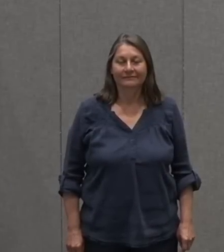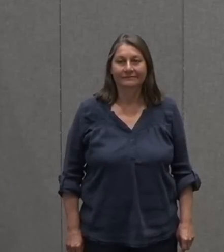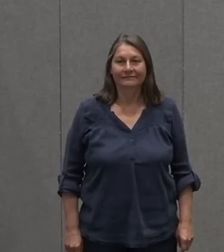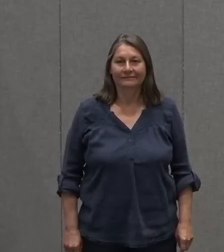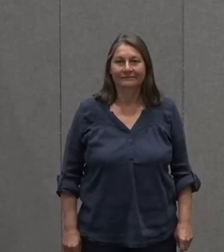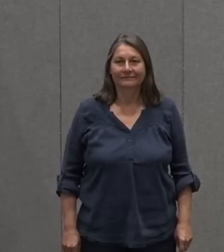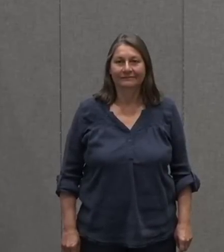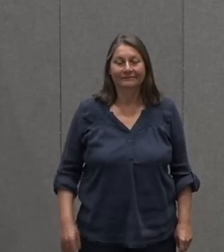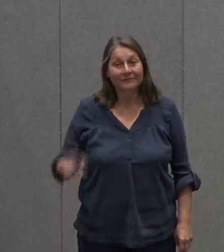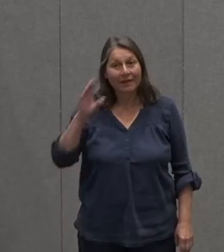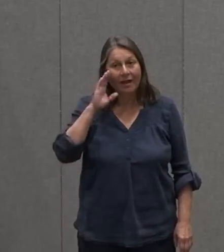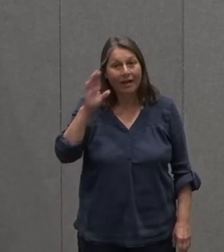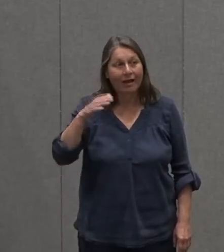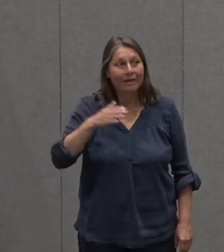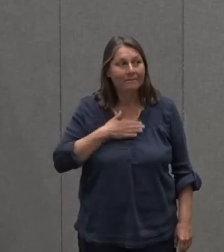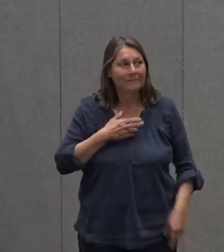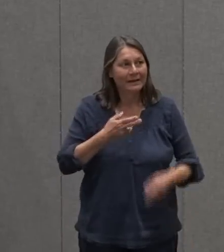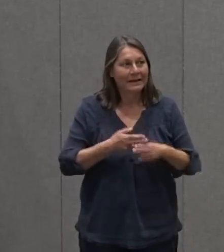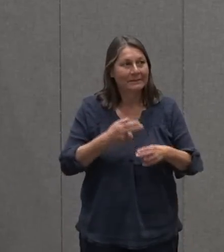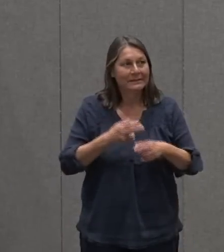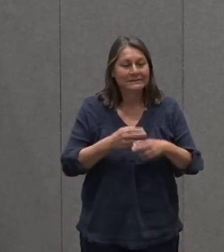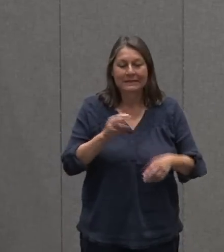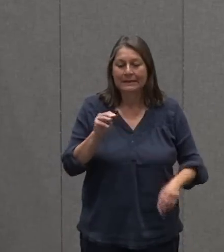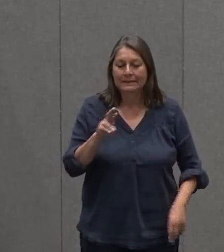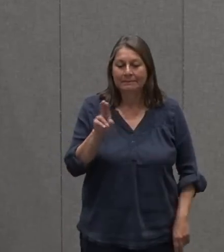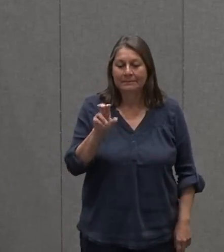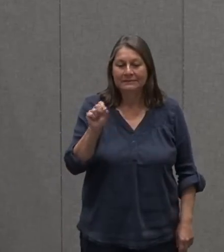Hi, I'm Mrs. B and we're going to talk about science.